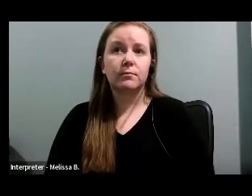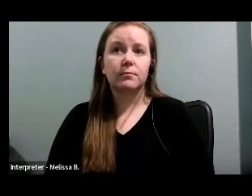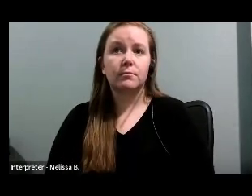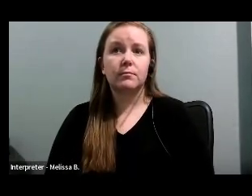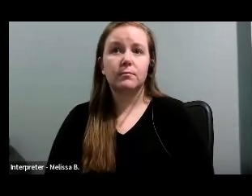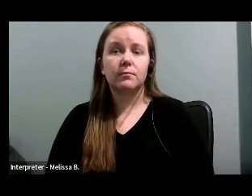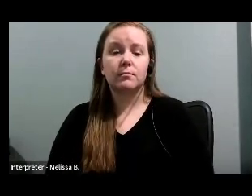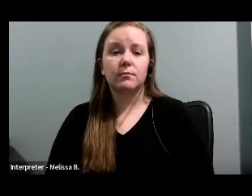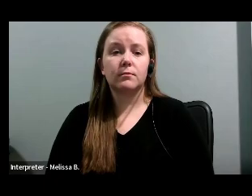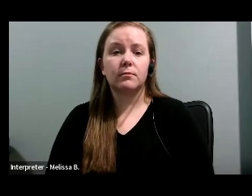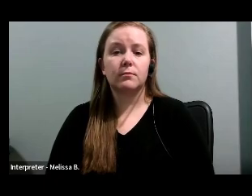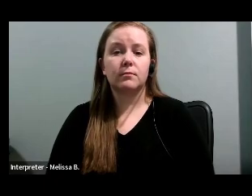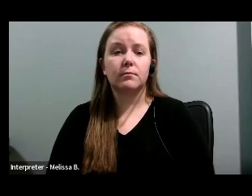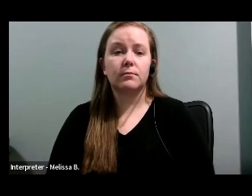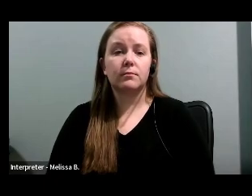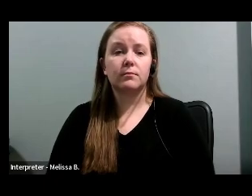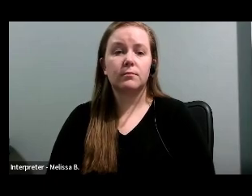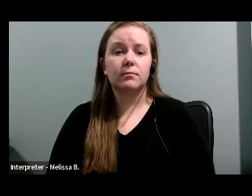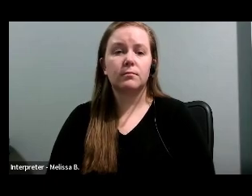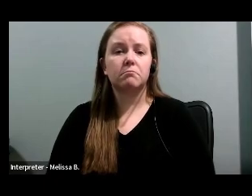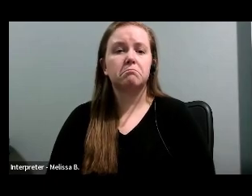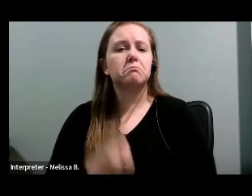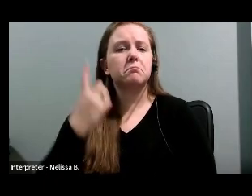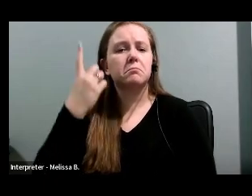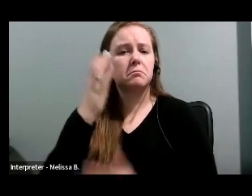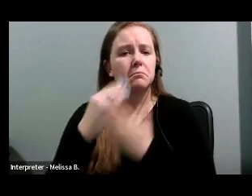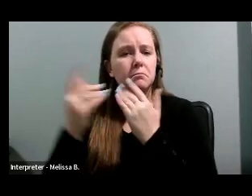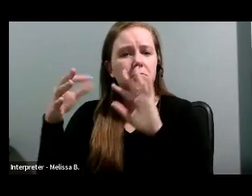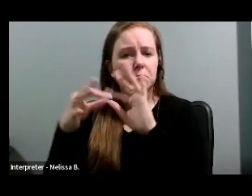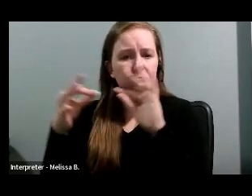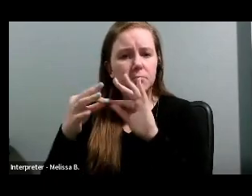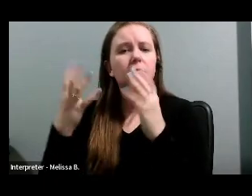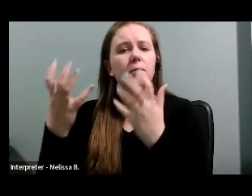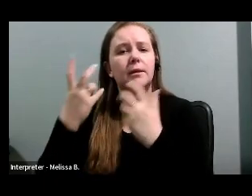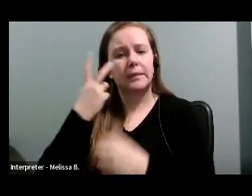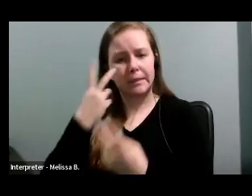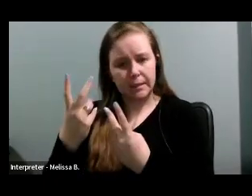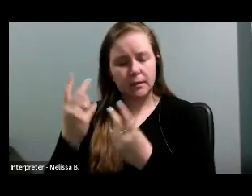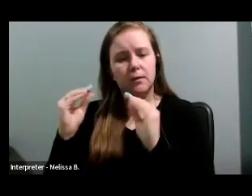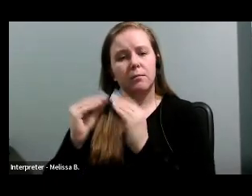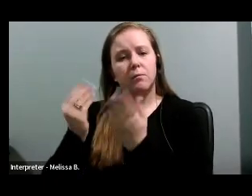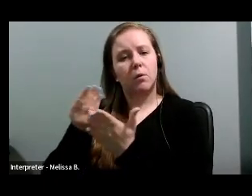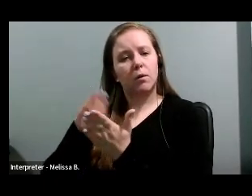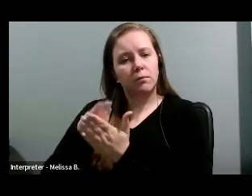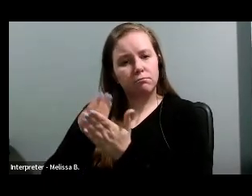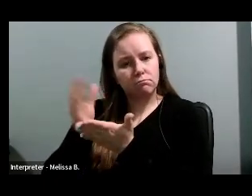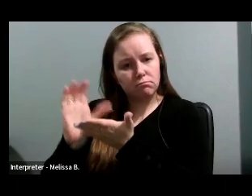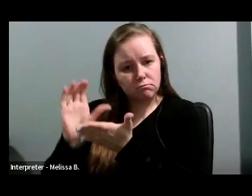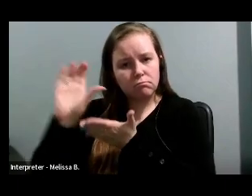Shannon Spencer (she/her): So someone says that there wants… they want to see more funding for a peer, programs.